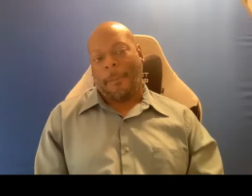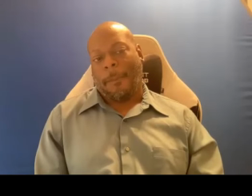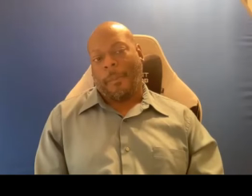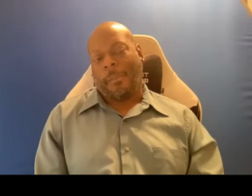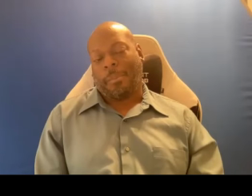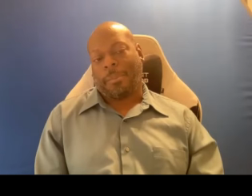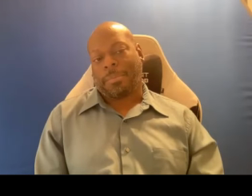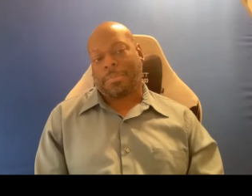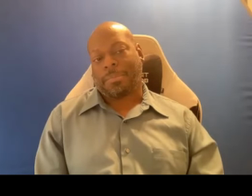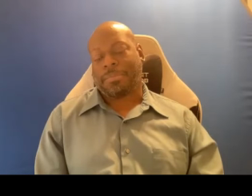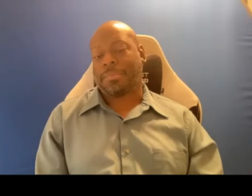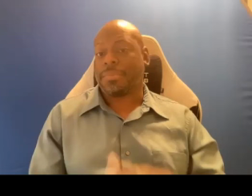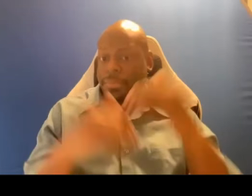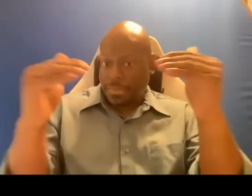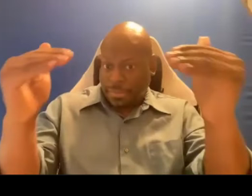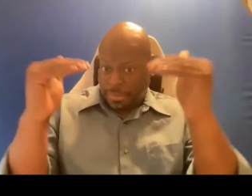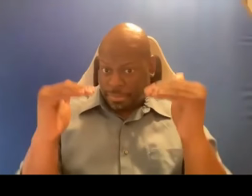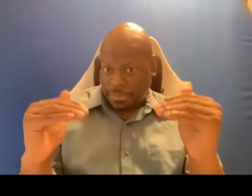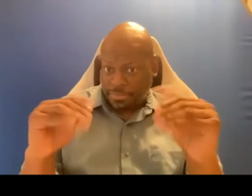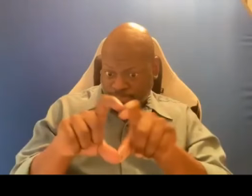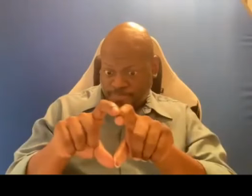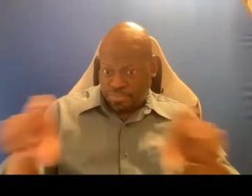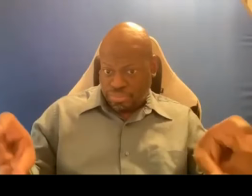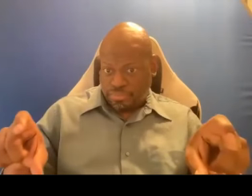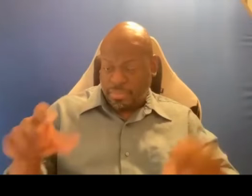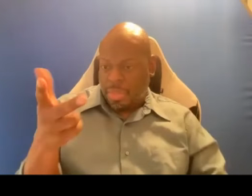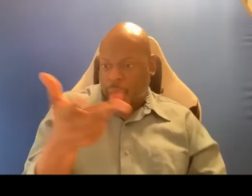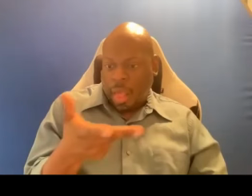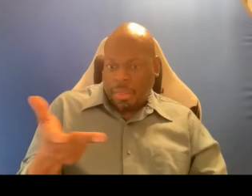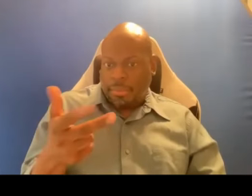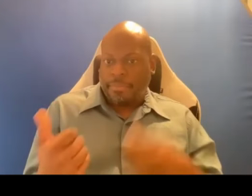As you see in the next row, all three positions support the acquisition of